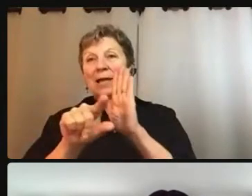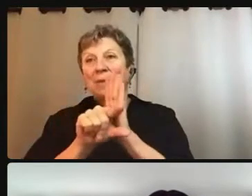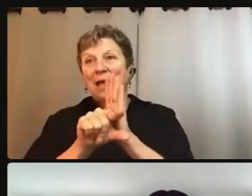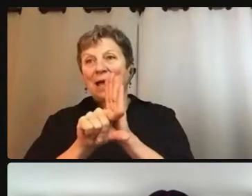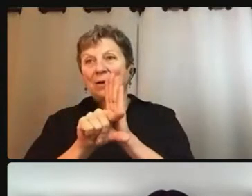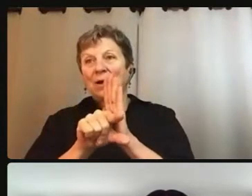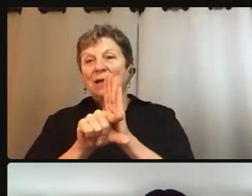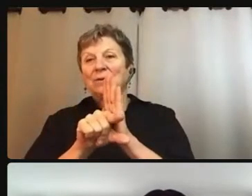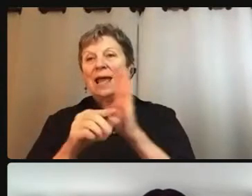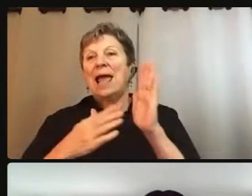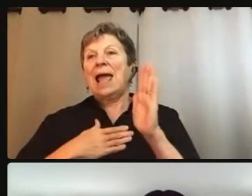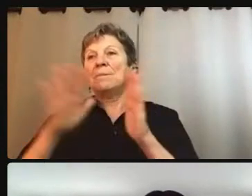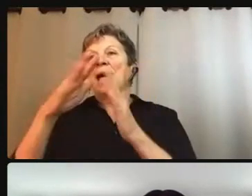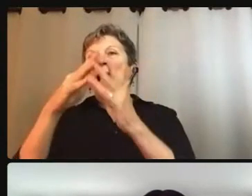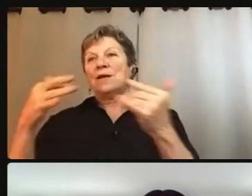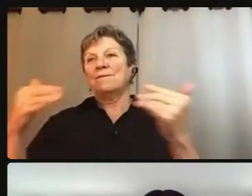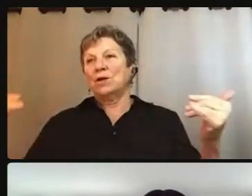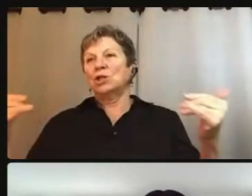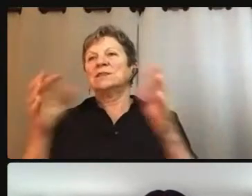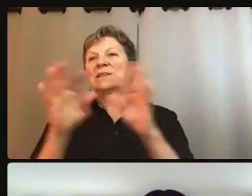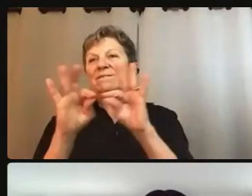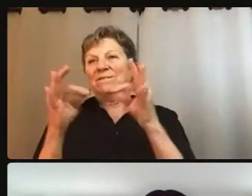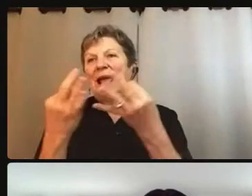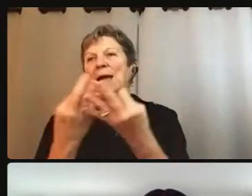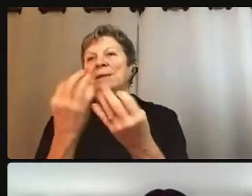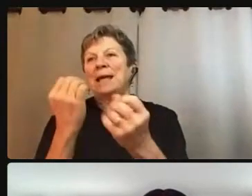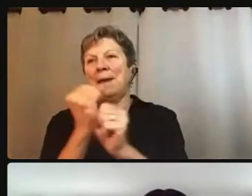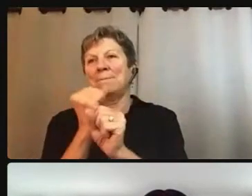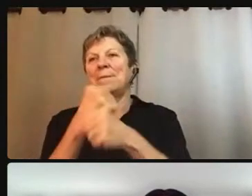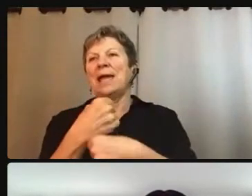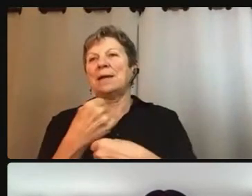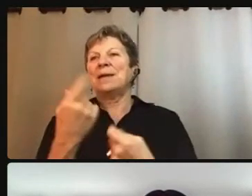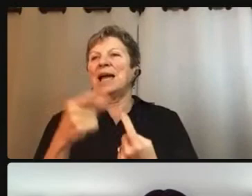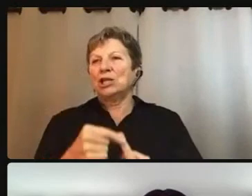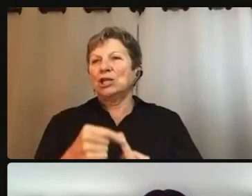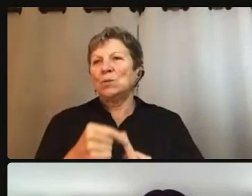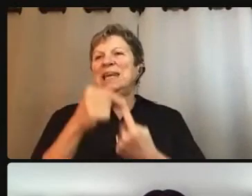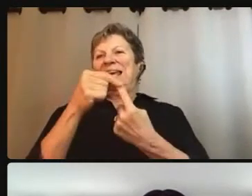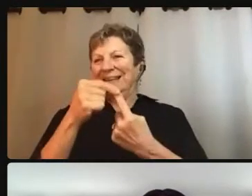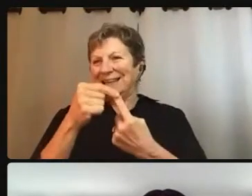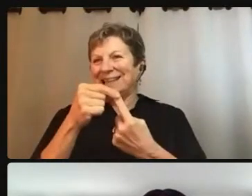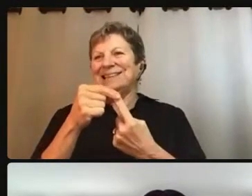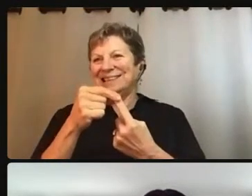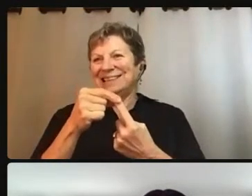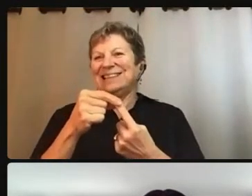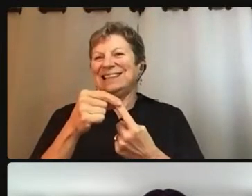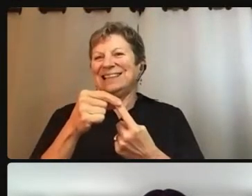THE APPLICATION RESUMé BUT MY BACKGROUND, MY TEACHING